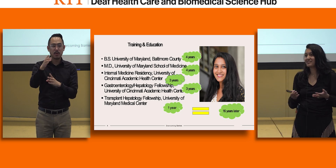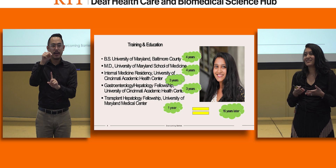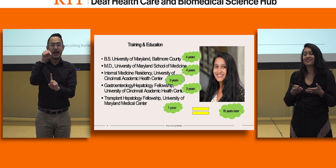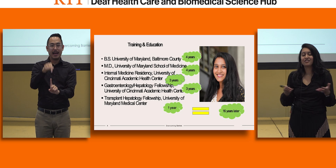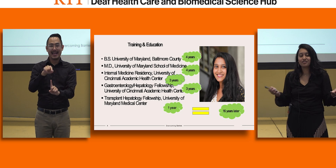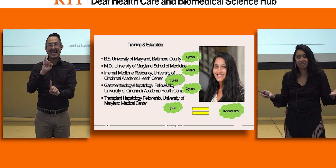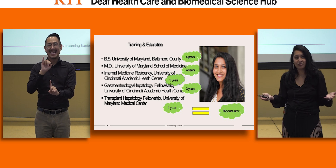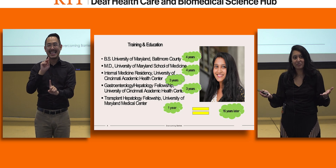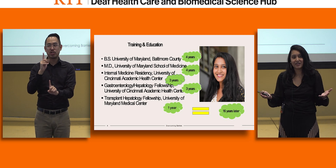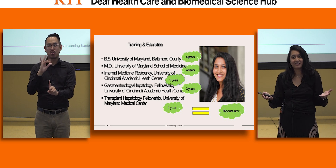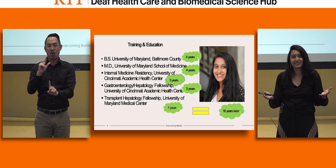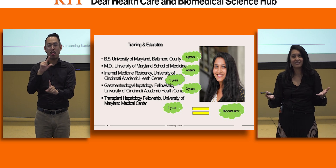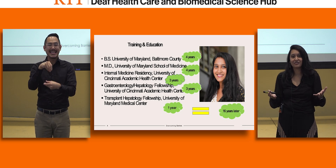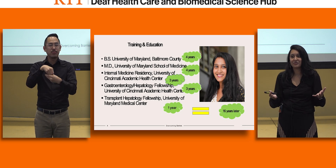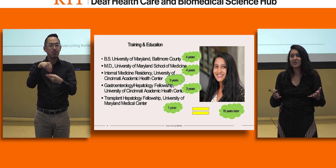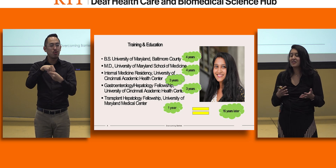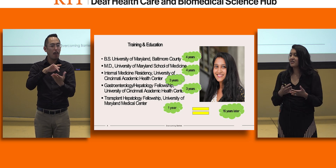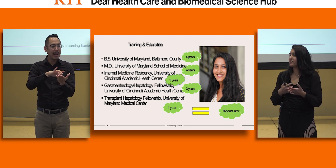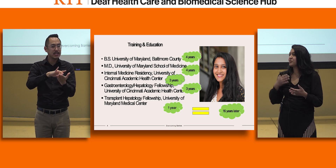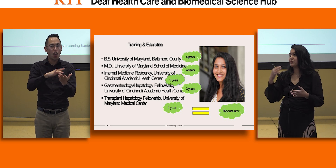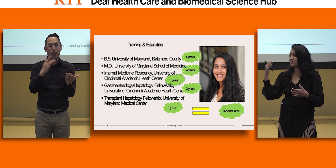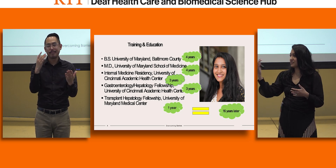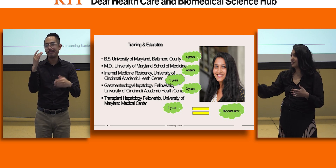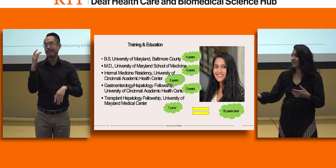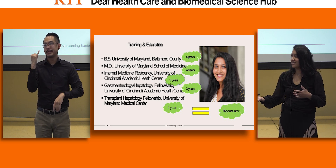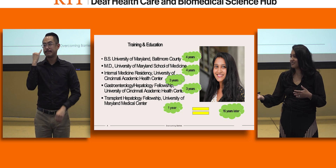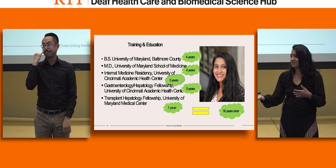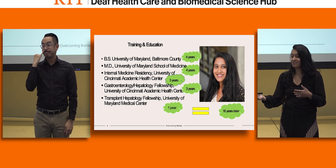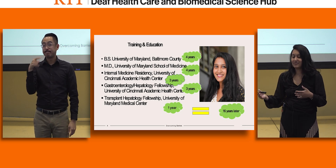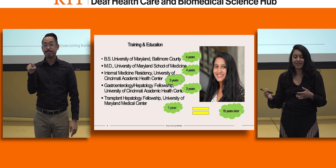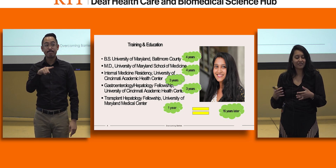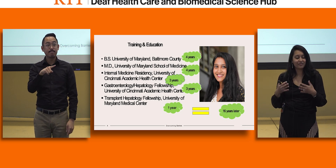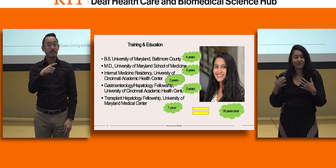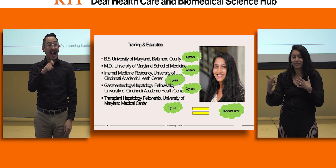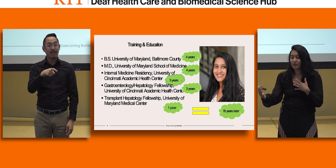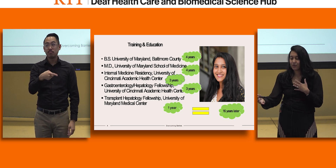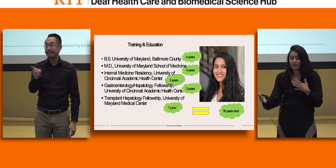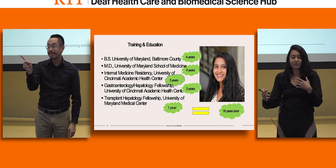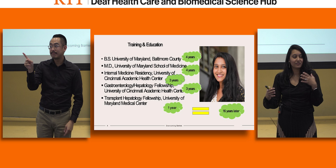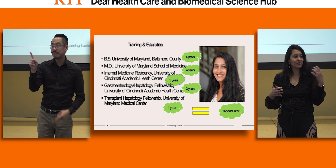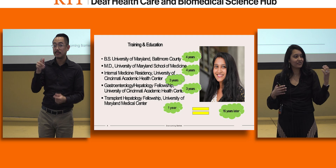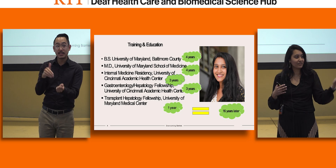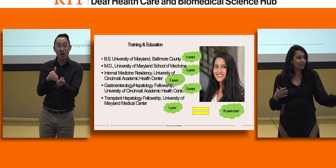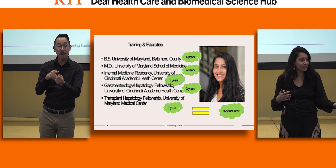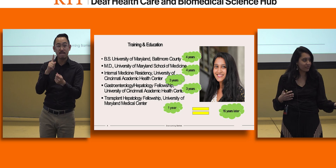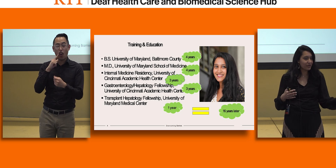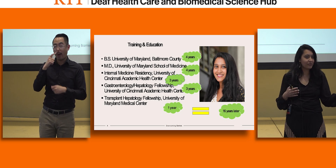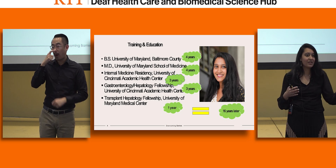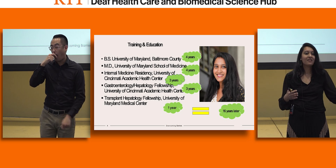It's a general medicine, so if you go see a doctor for a cold or a sore throat,